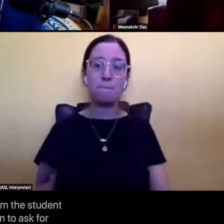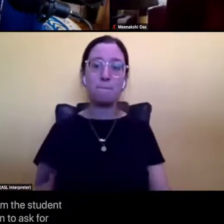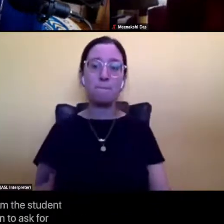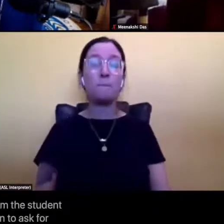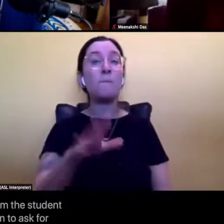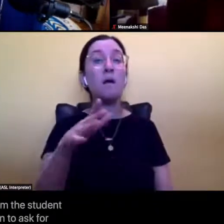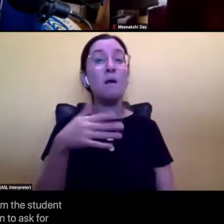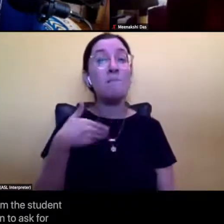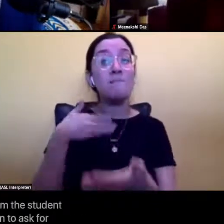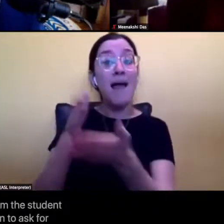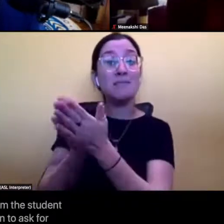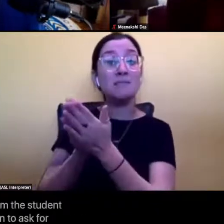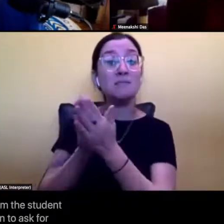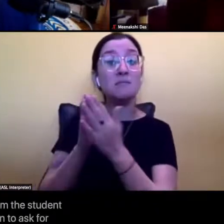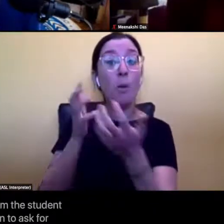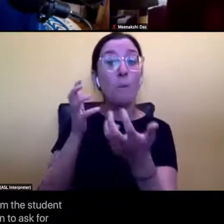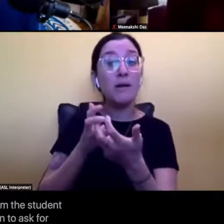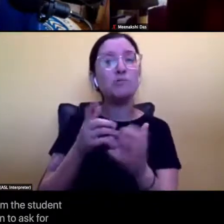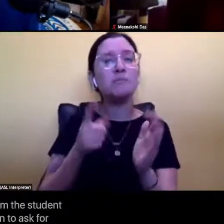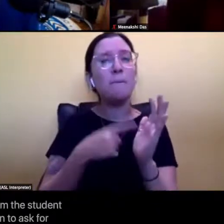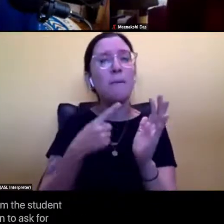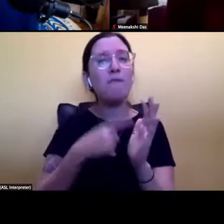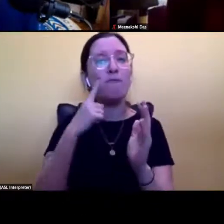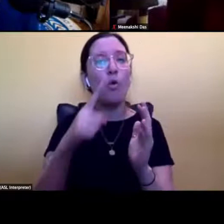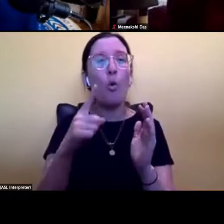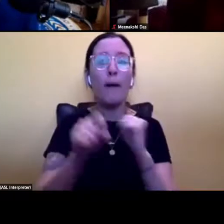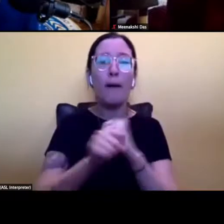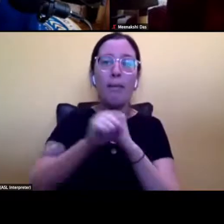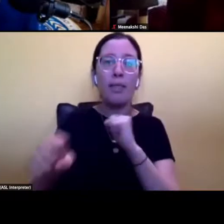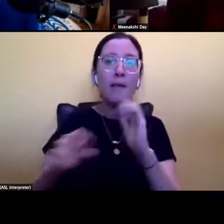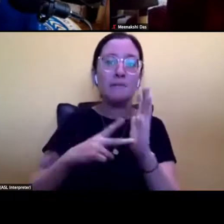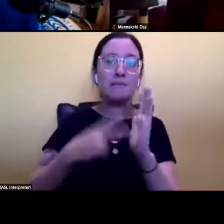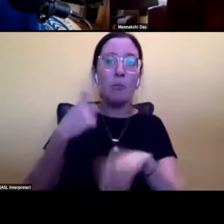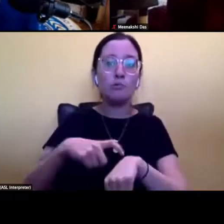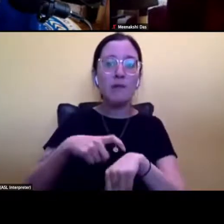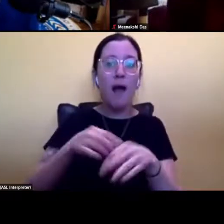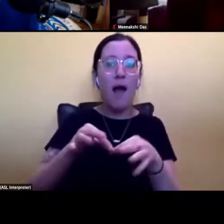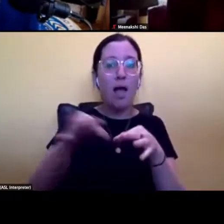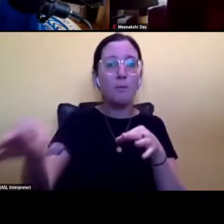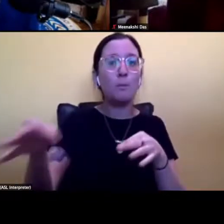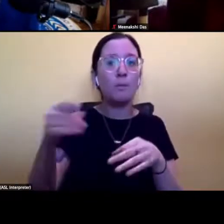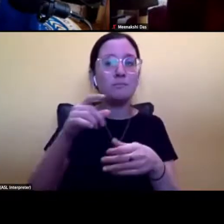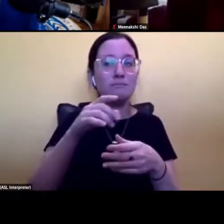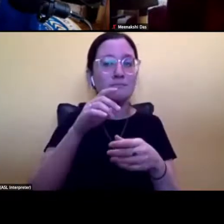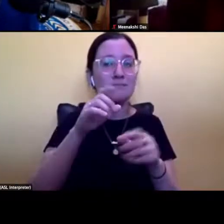I would ask for that and get that just because on a chemistry exam it would definitely help me. On